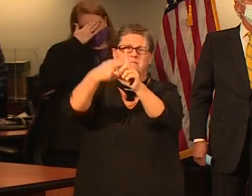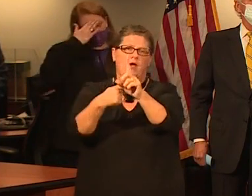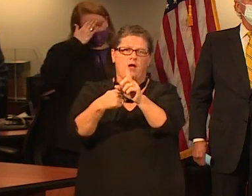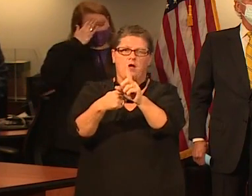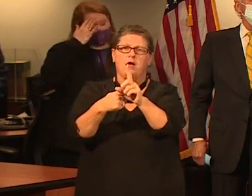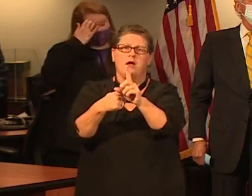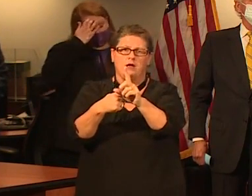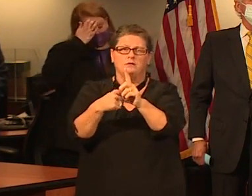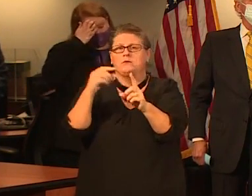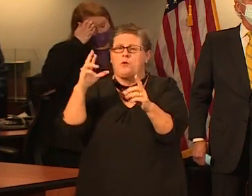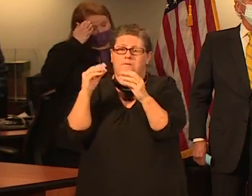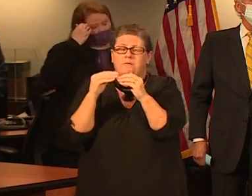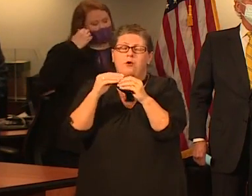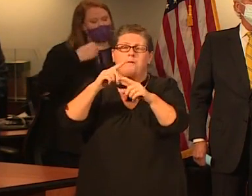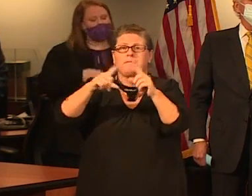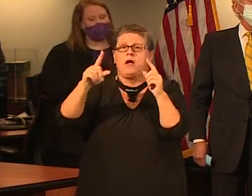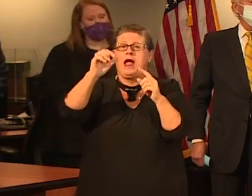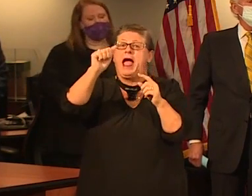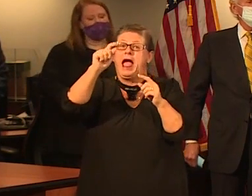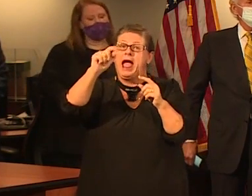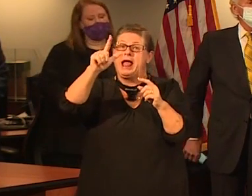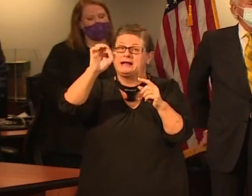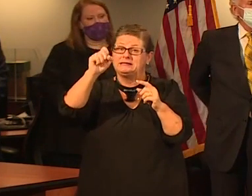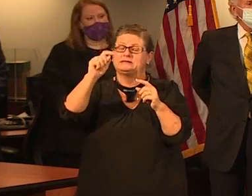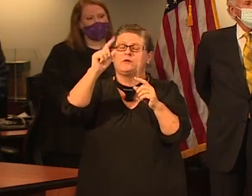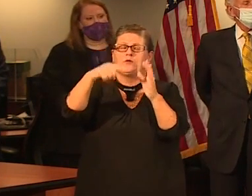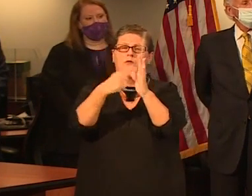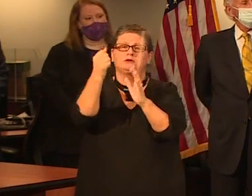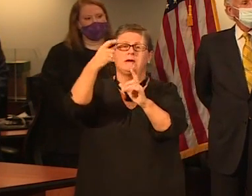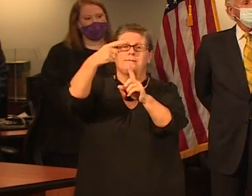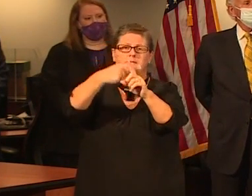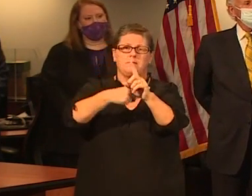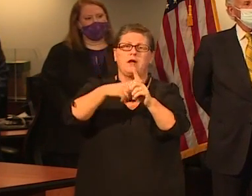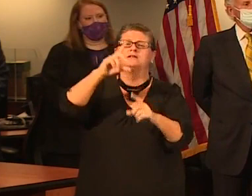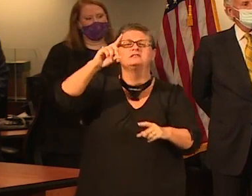REASONS TO GET TESTED ROUTINELY AT LEAST ONCE A MONTH OR MORE.